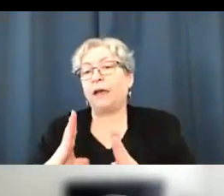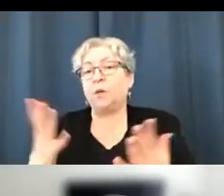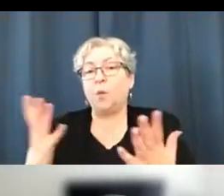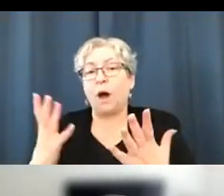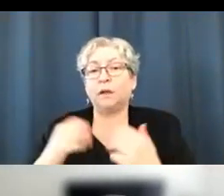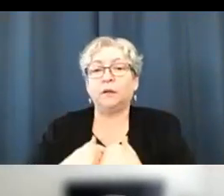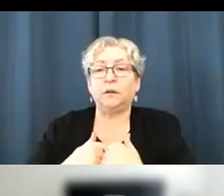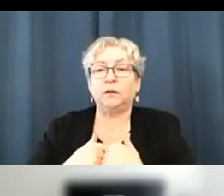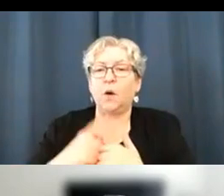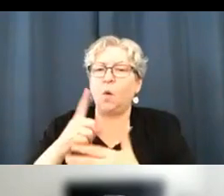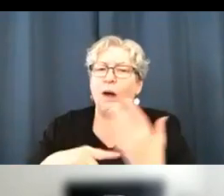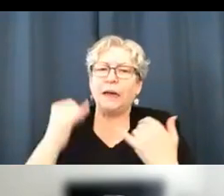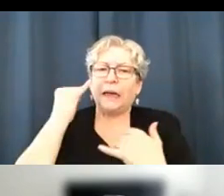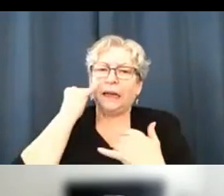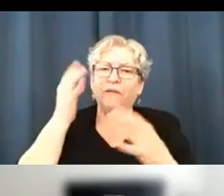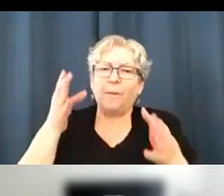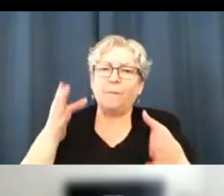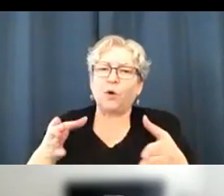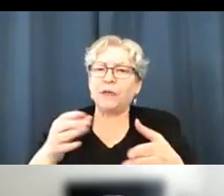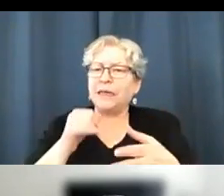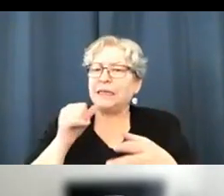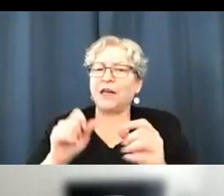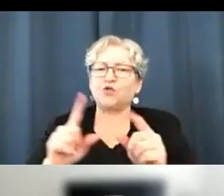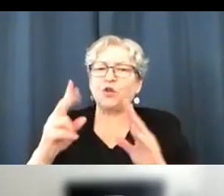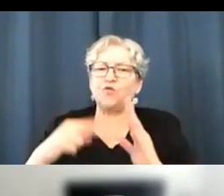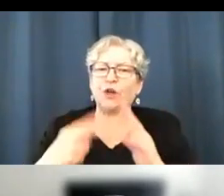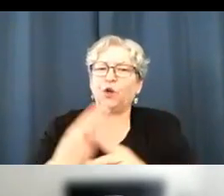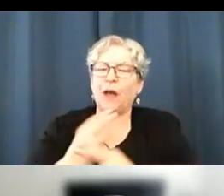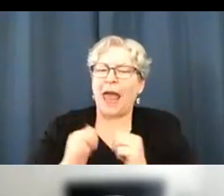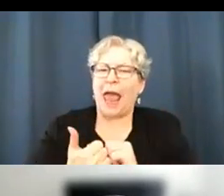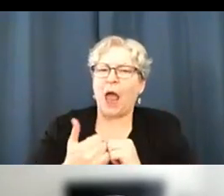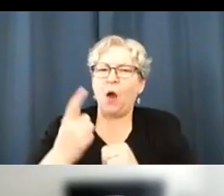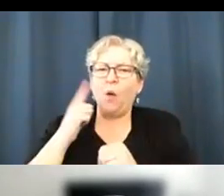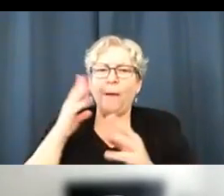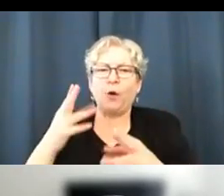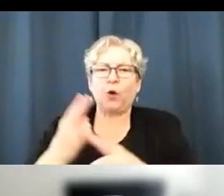"What if if someone is not a screen reader user, how should one go about using a screen reader?"